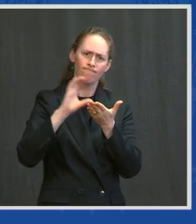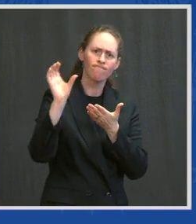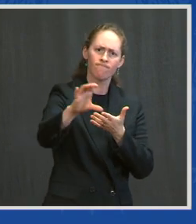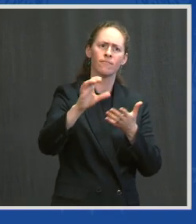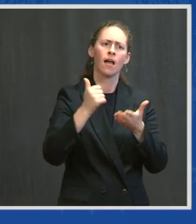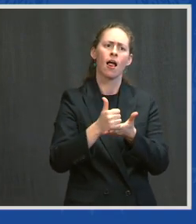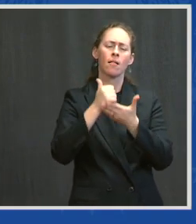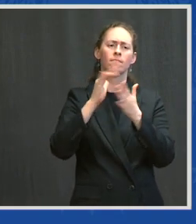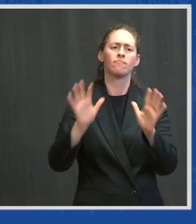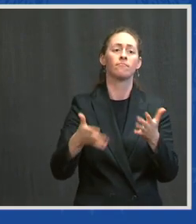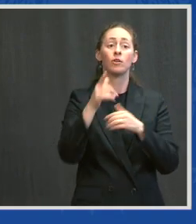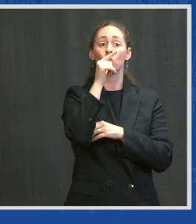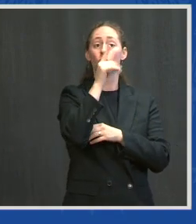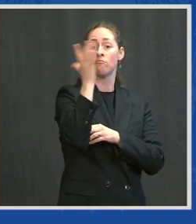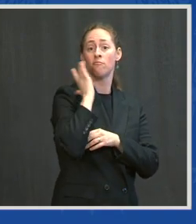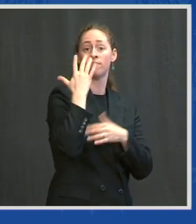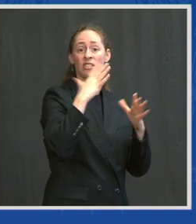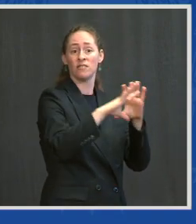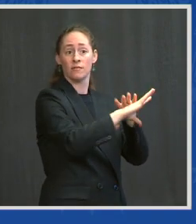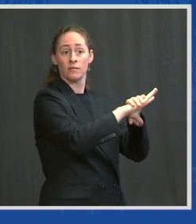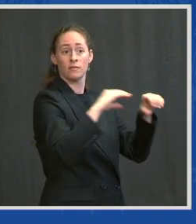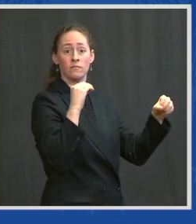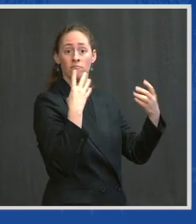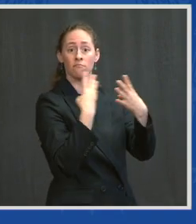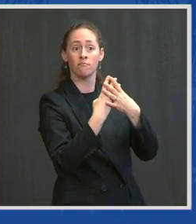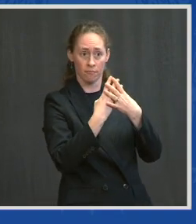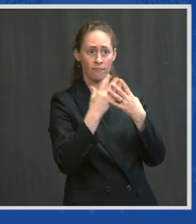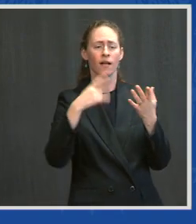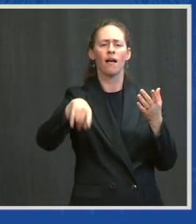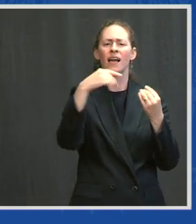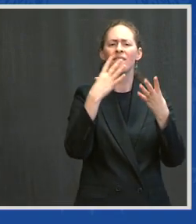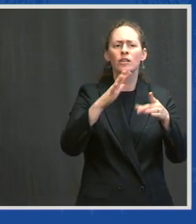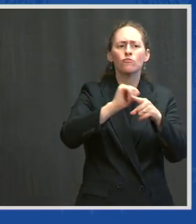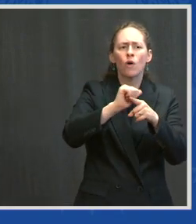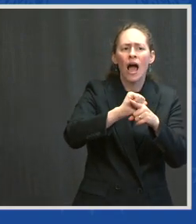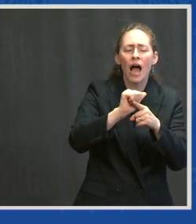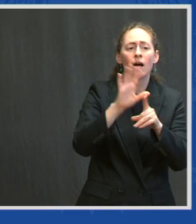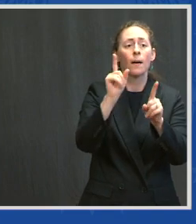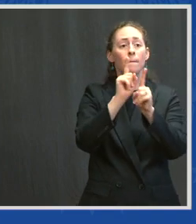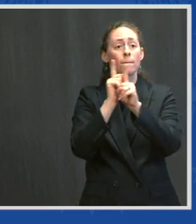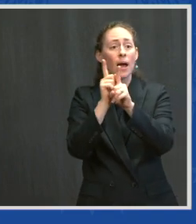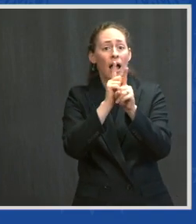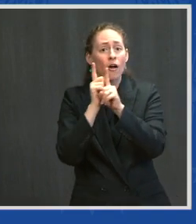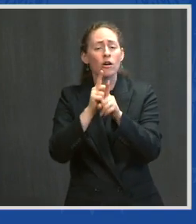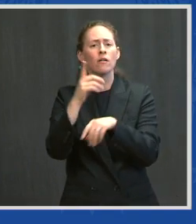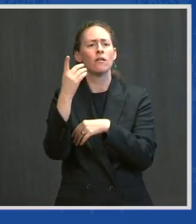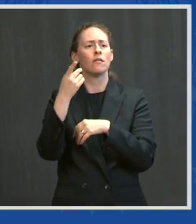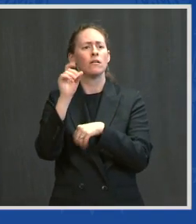people get skills training, apprenticeships, and work experience so they can gain stability and security